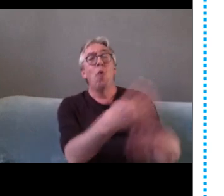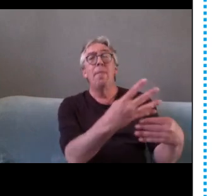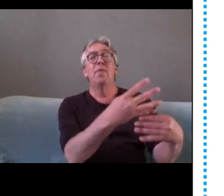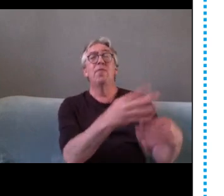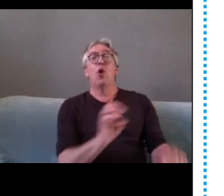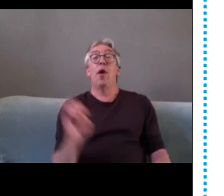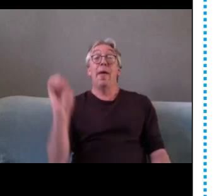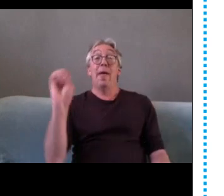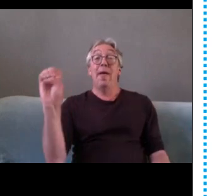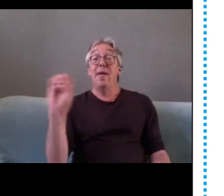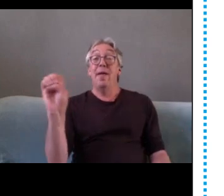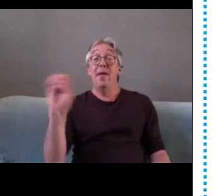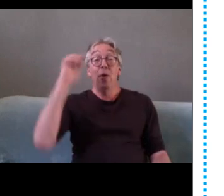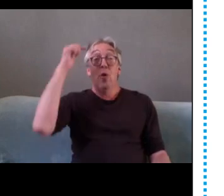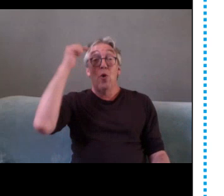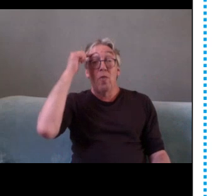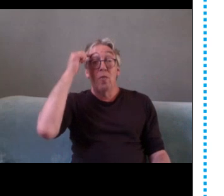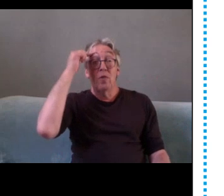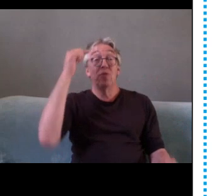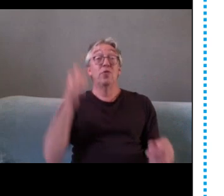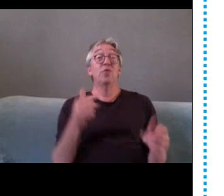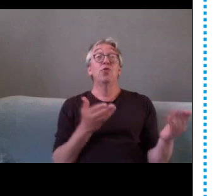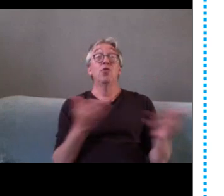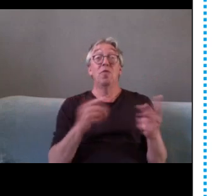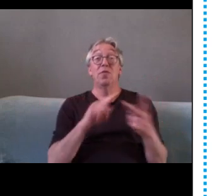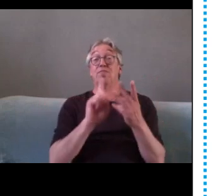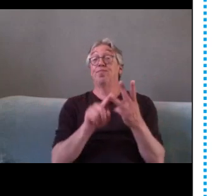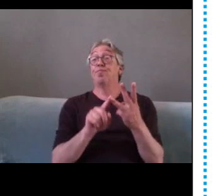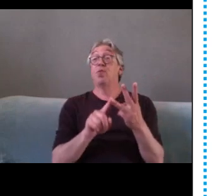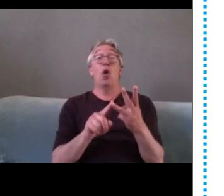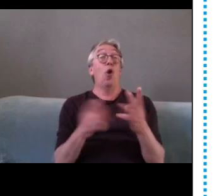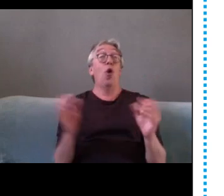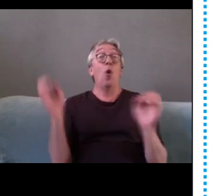searching engines like Google and video and audio calls